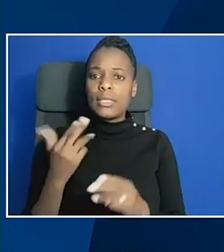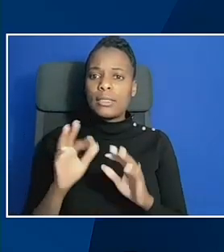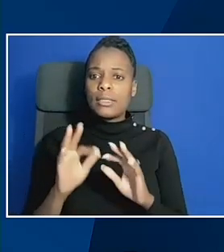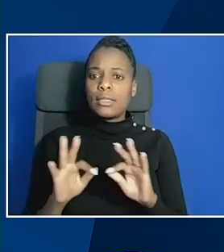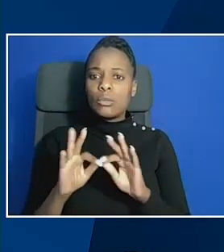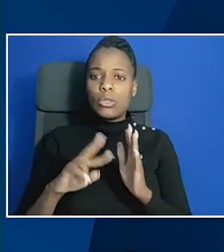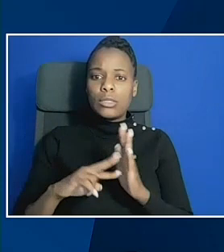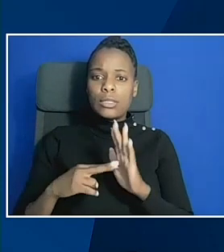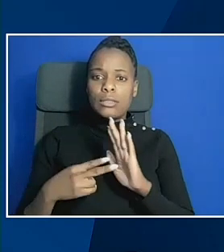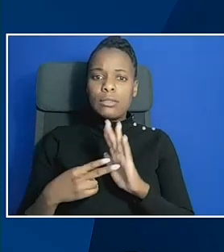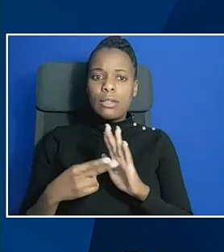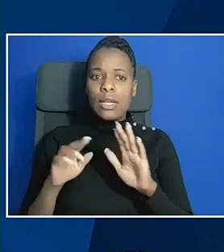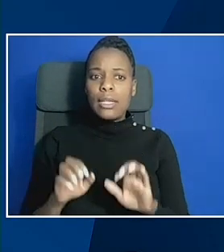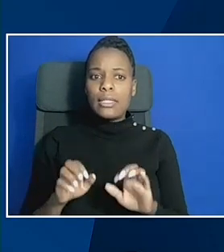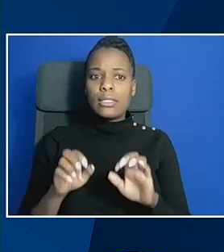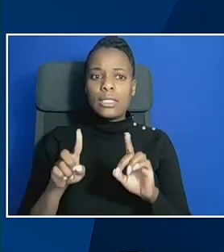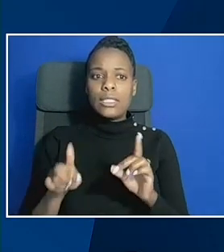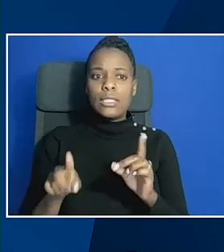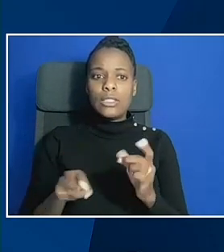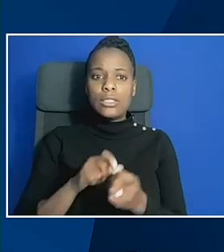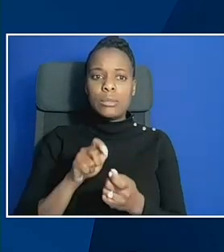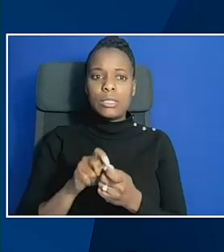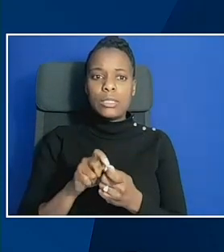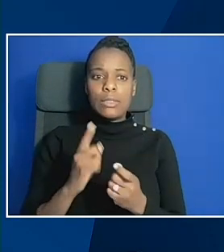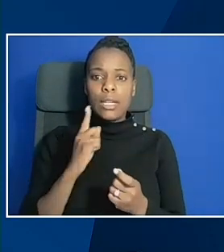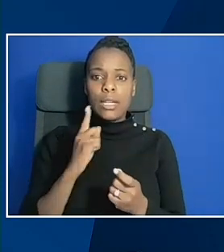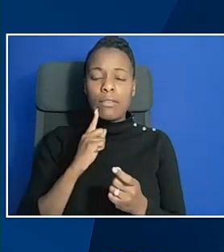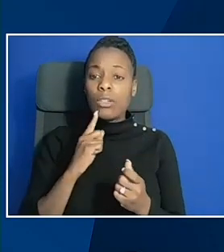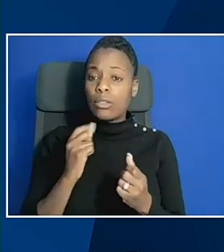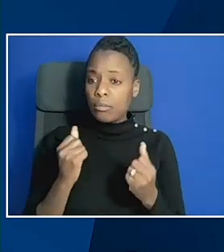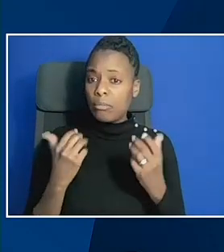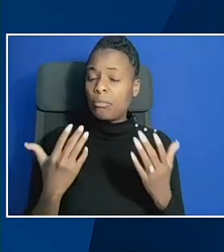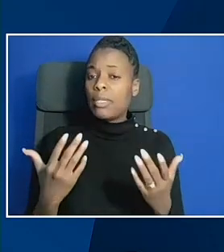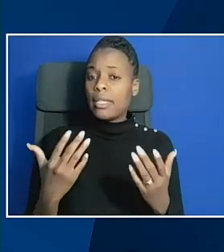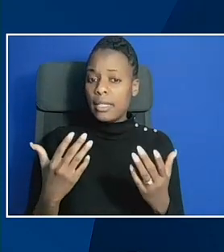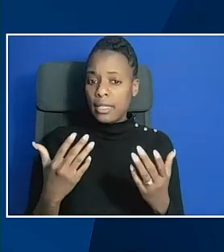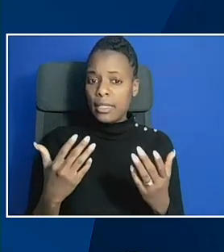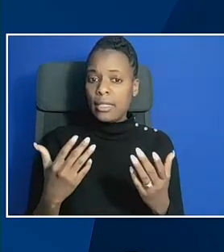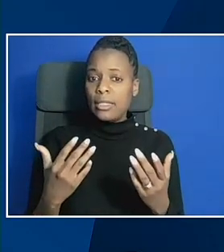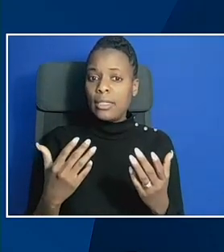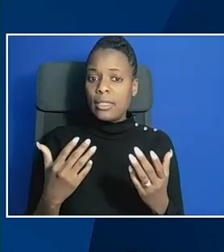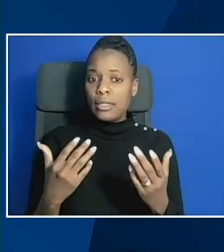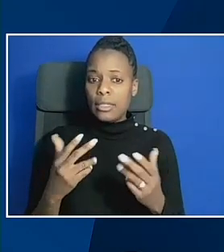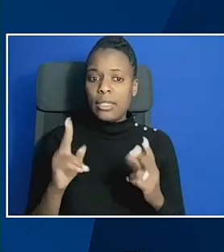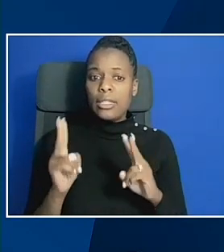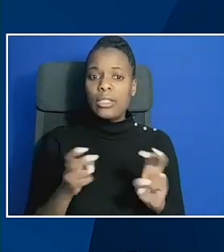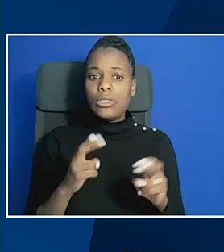Because I've heard a number of issues raised and concerns about limits on state's ability to protect students that reside in their state.